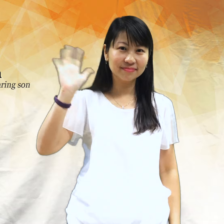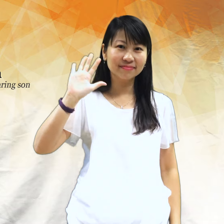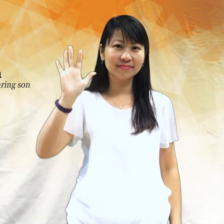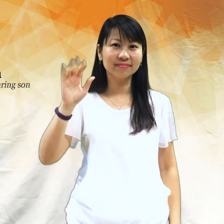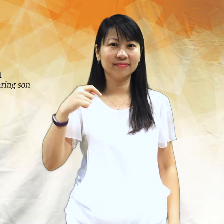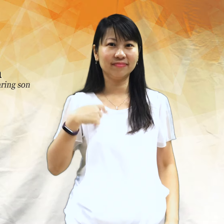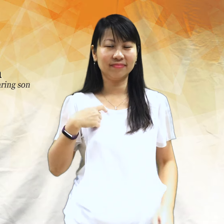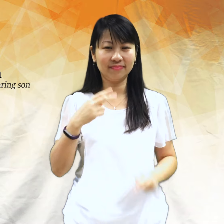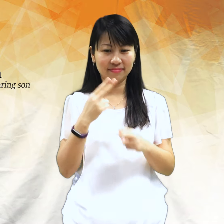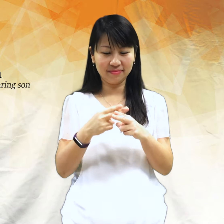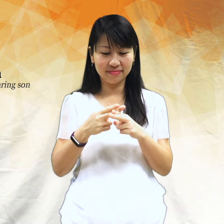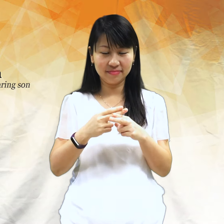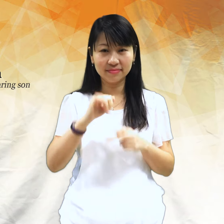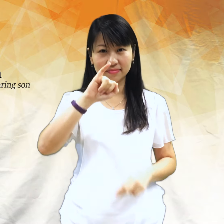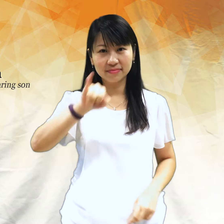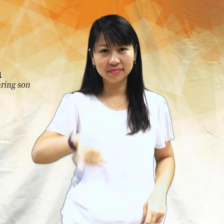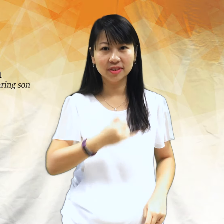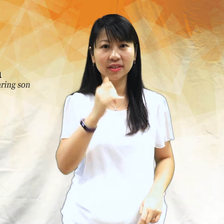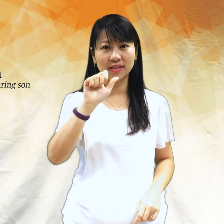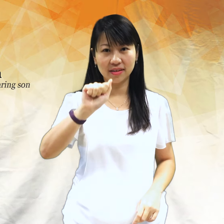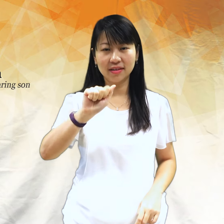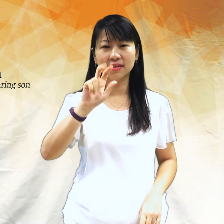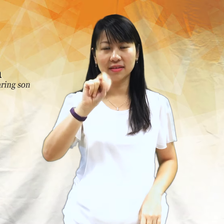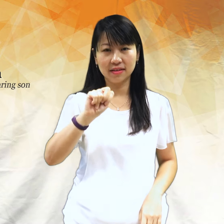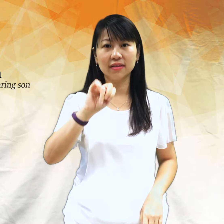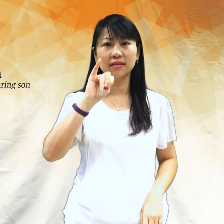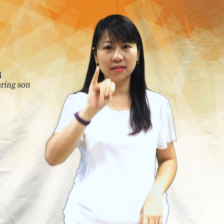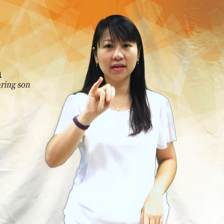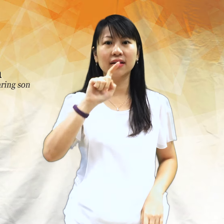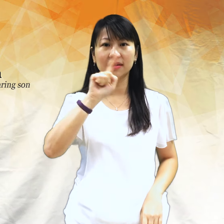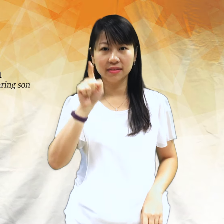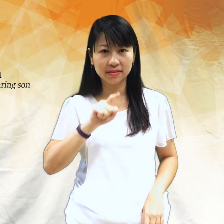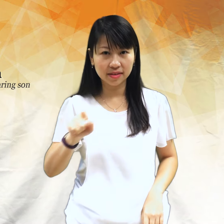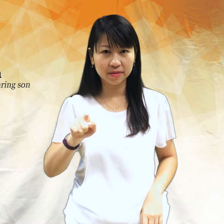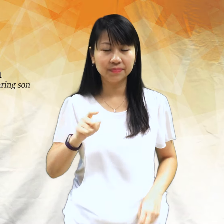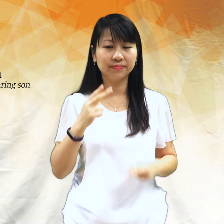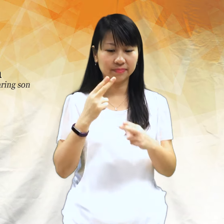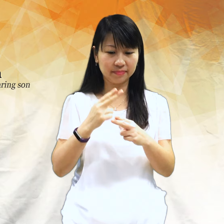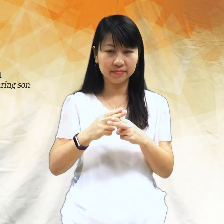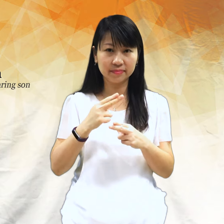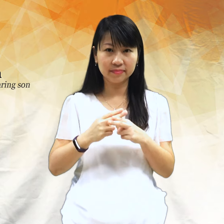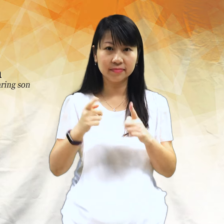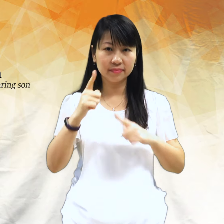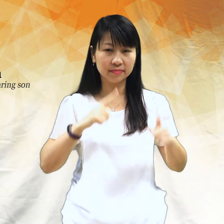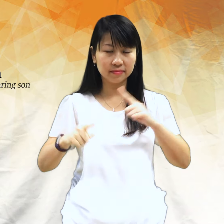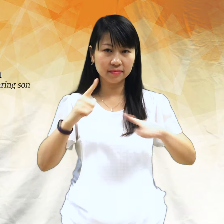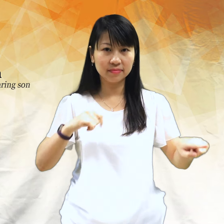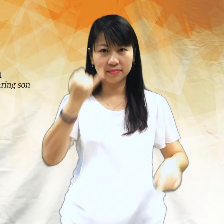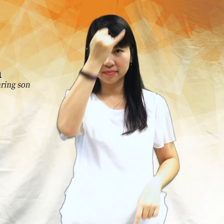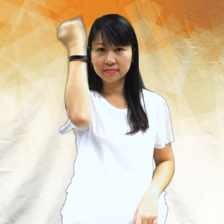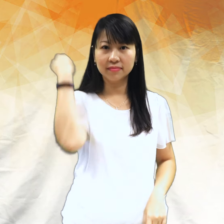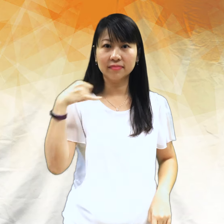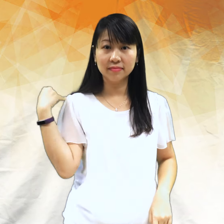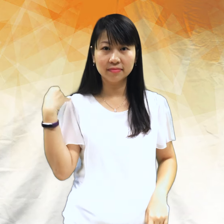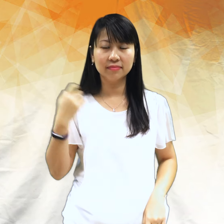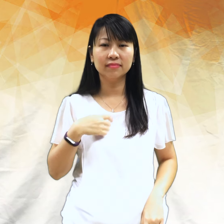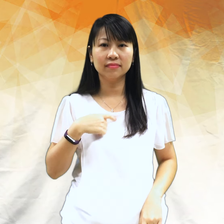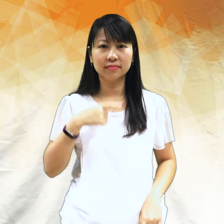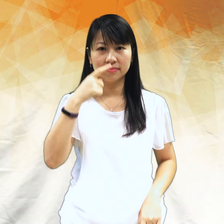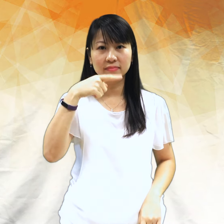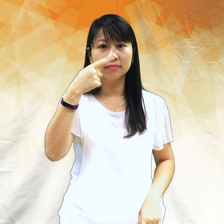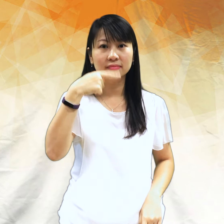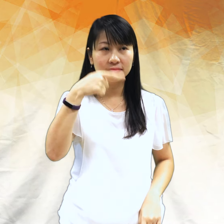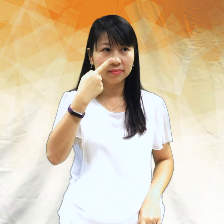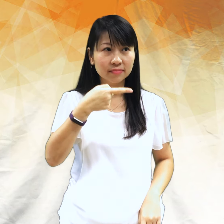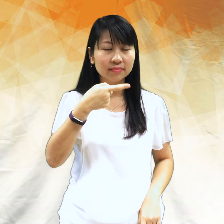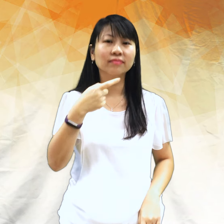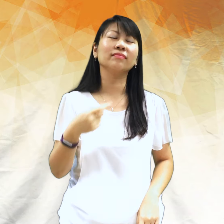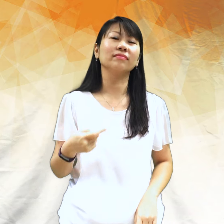Hi, my name is Janiz. I am a hearing person.